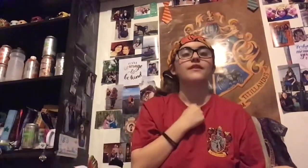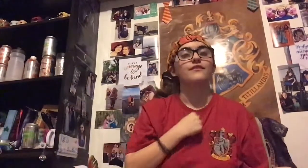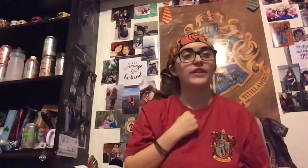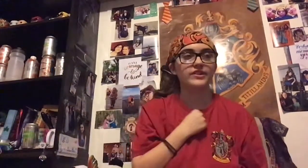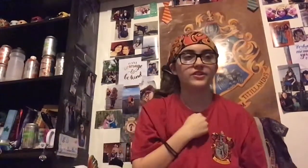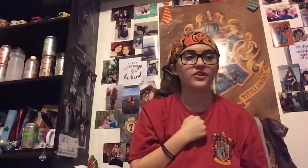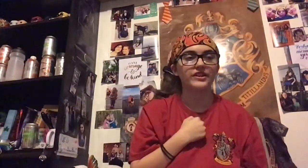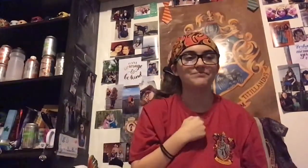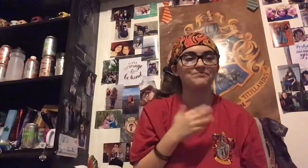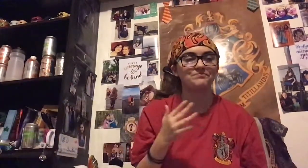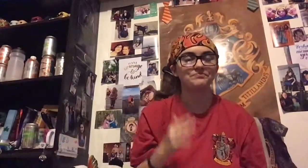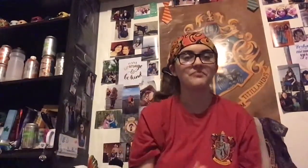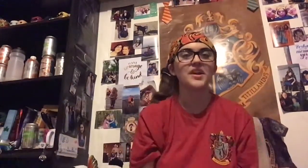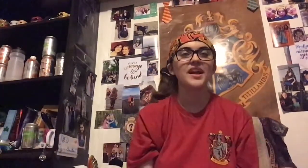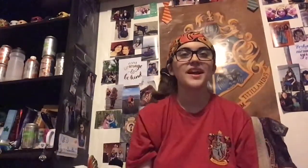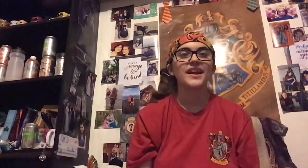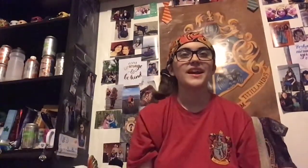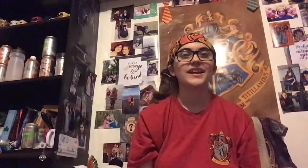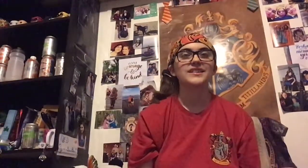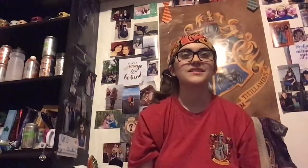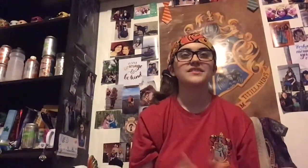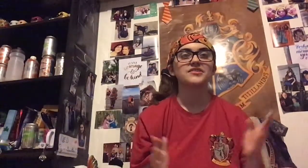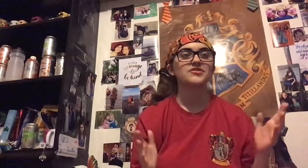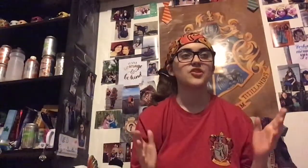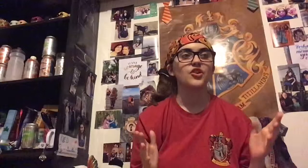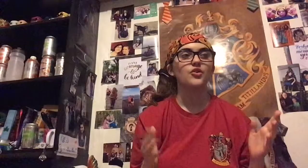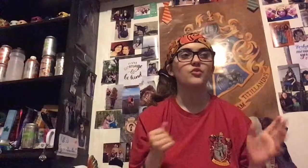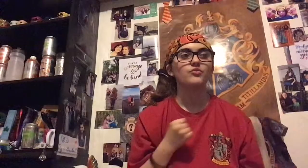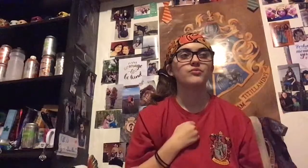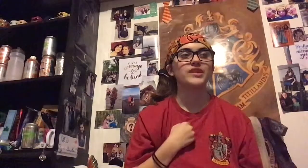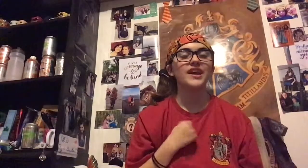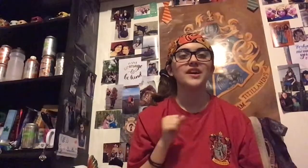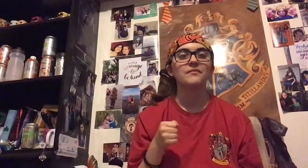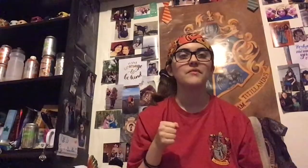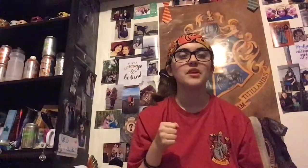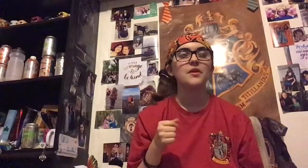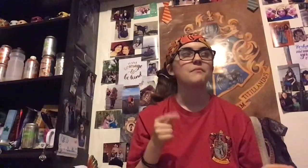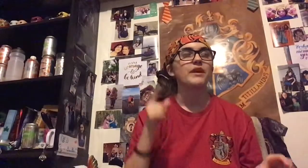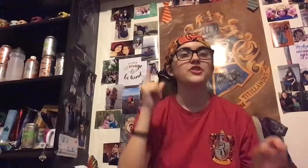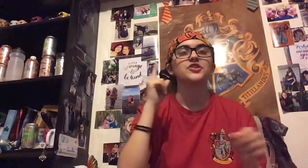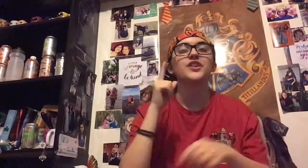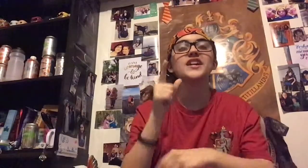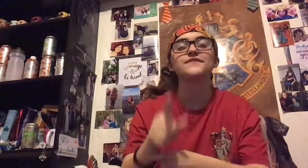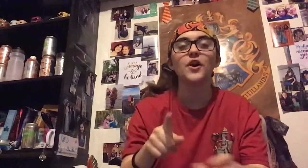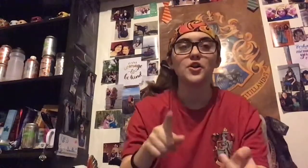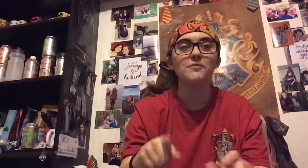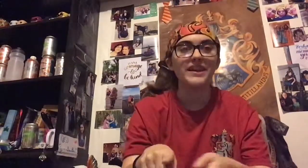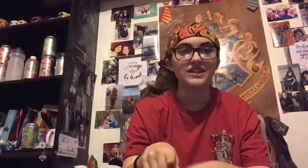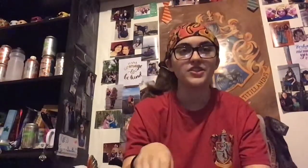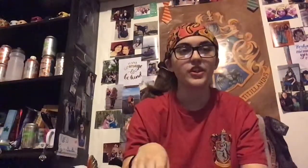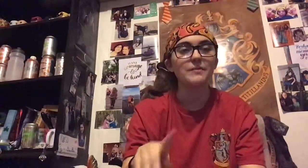very sorry and So yeah, make sure you guys follow my Instagram